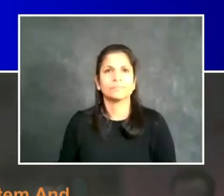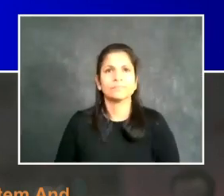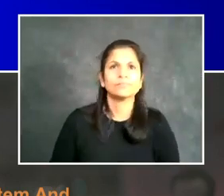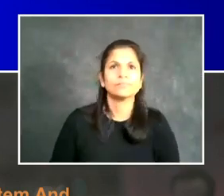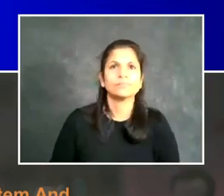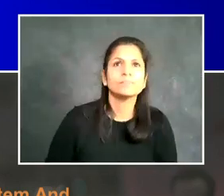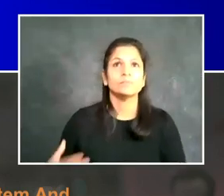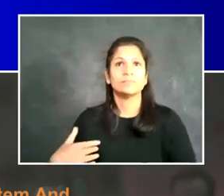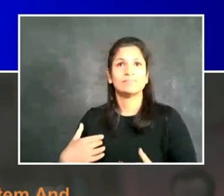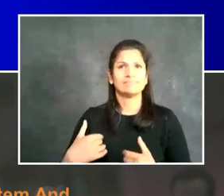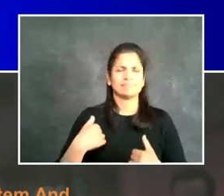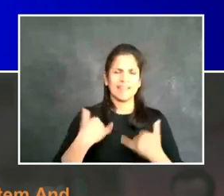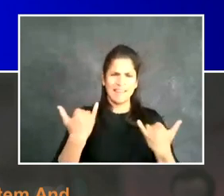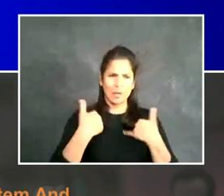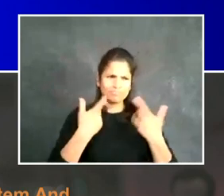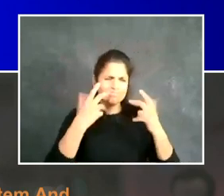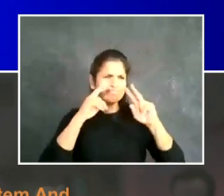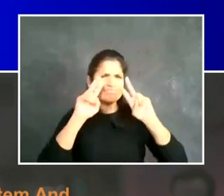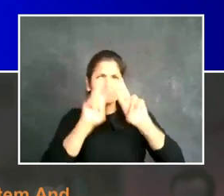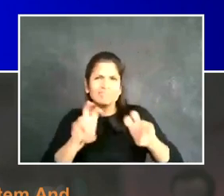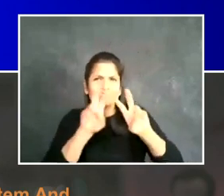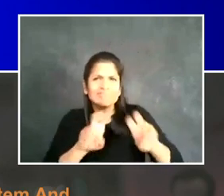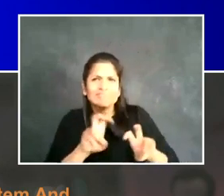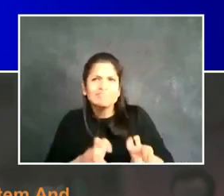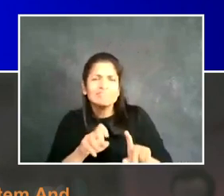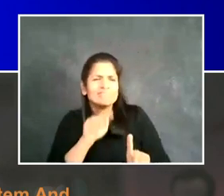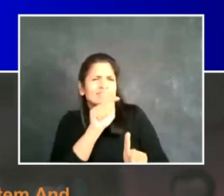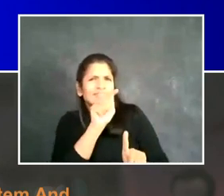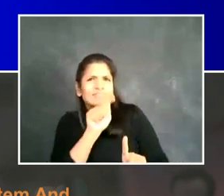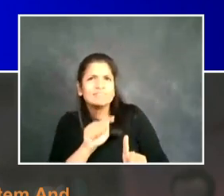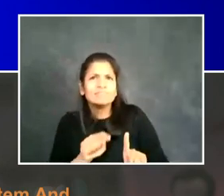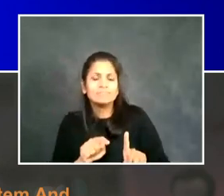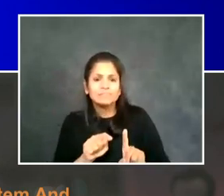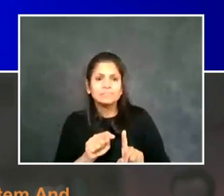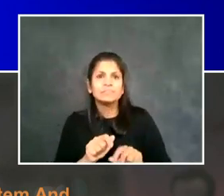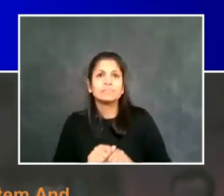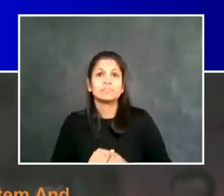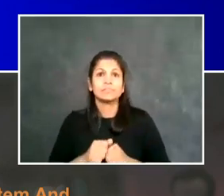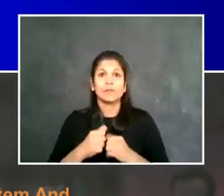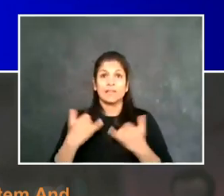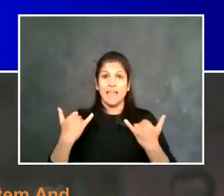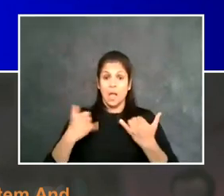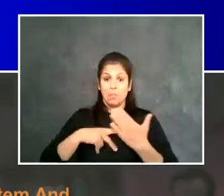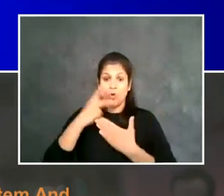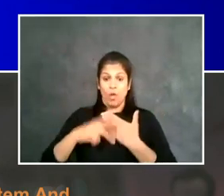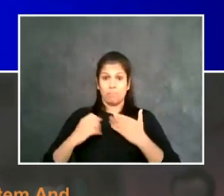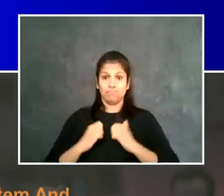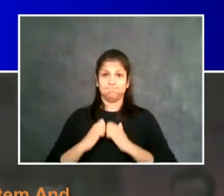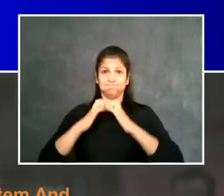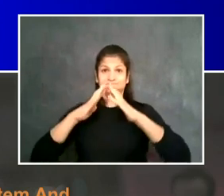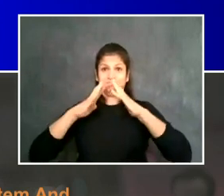ASSESSMENT. AND ALL OF THIS WORK IS ALREADY UNDERWAY.